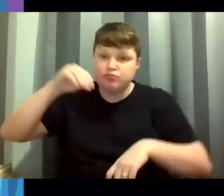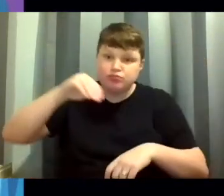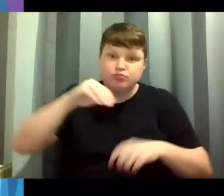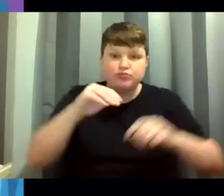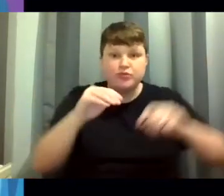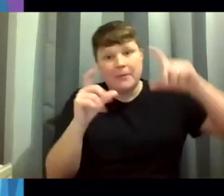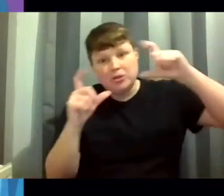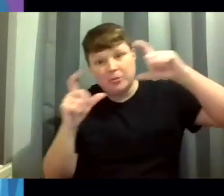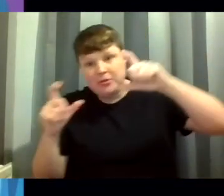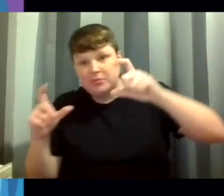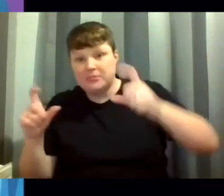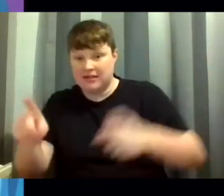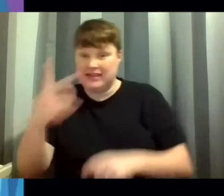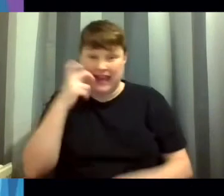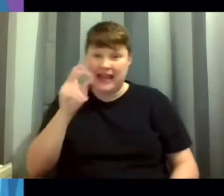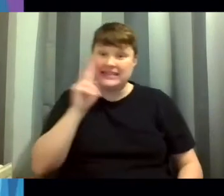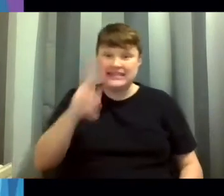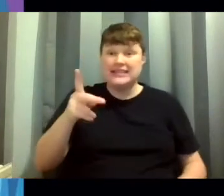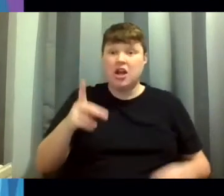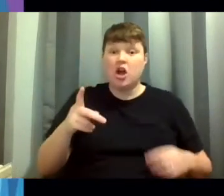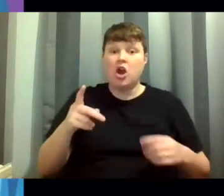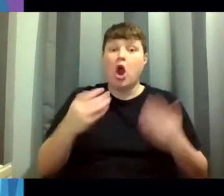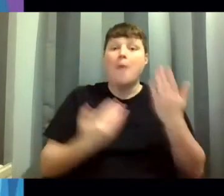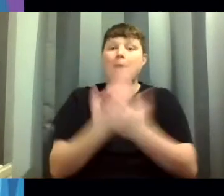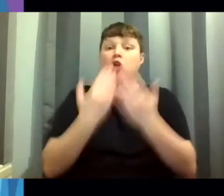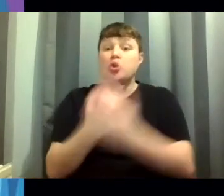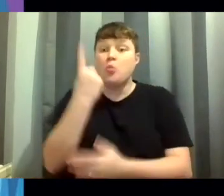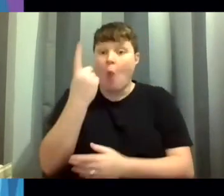these are actually able to swim around as well. This, I believe, is just a passive